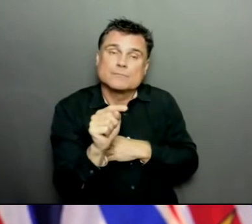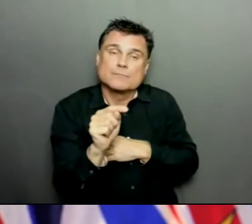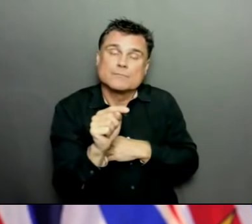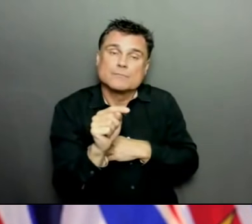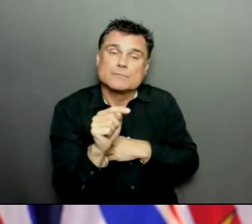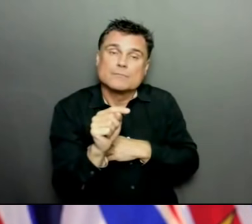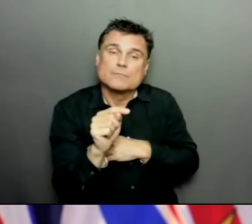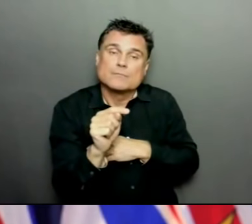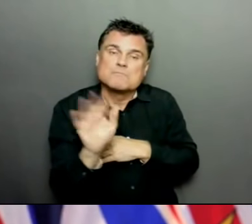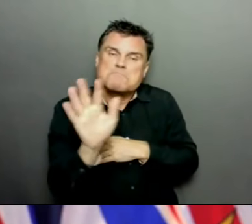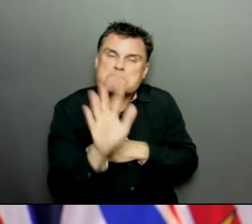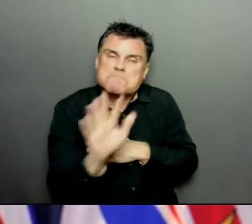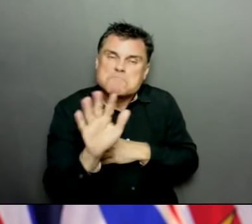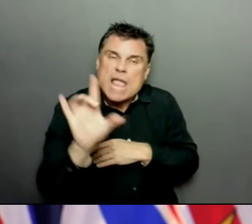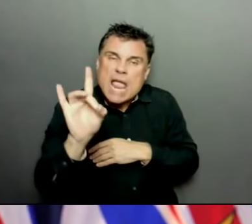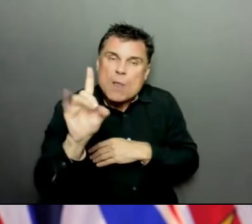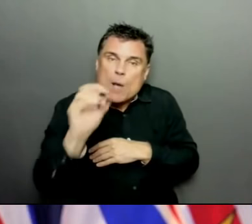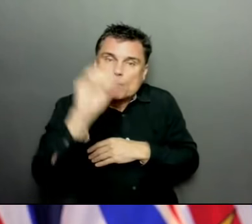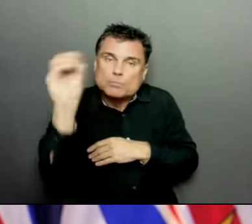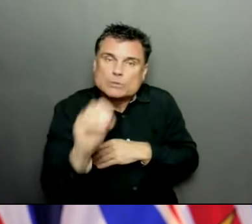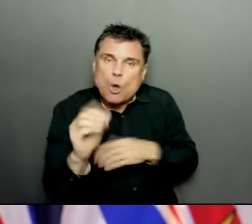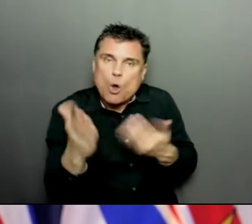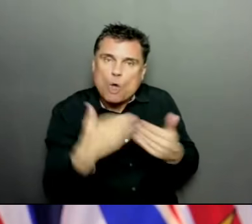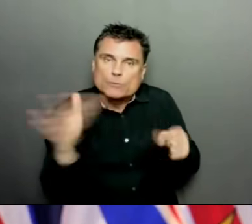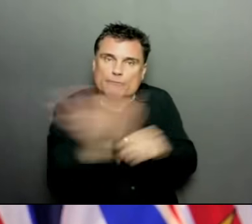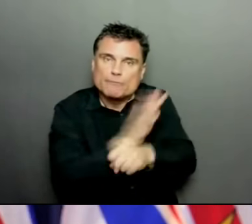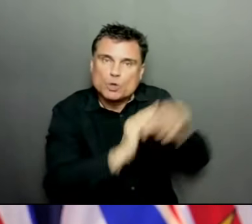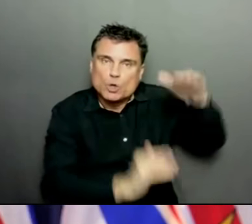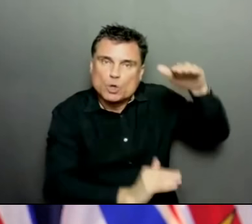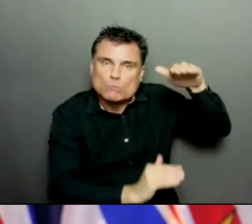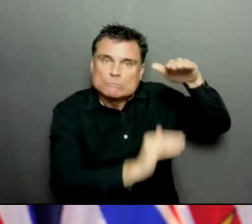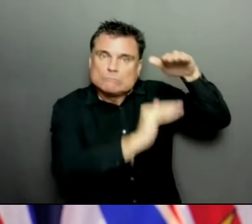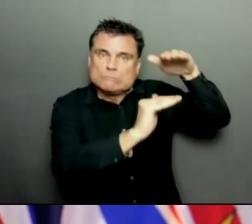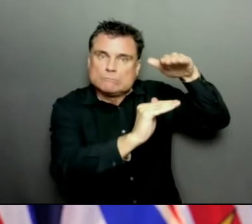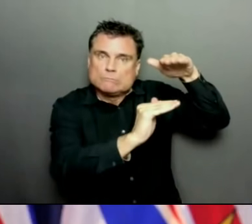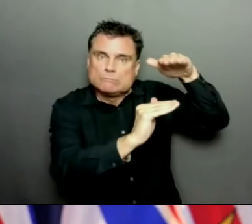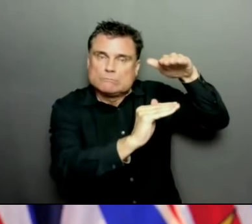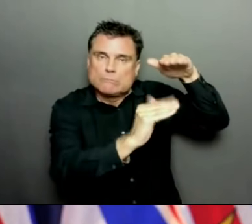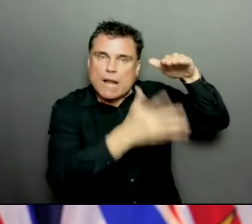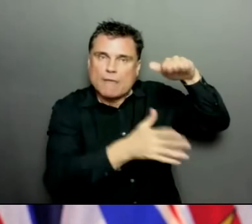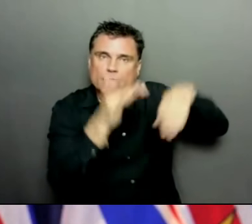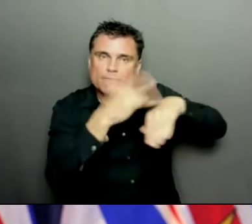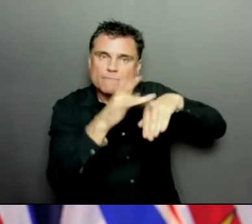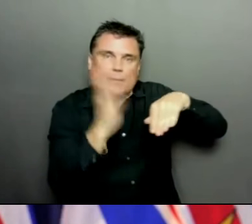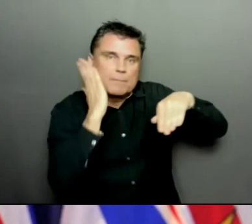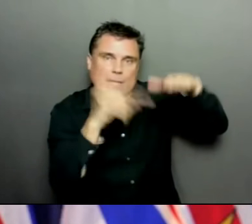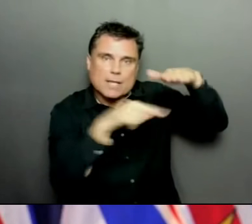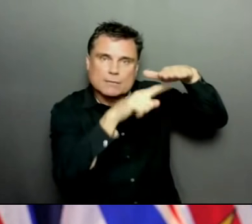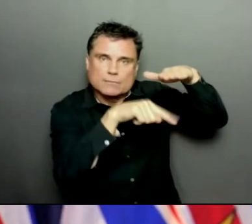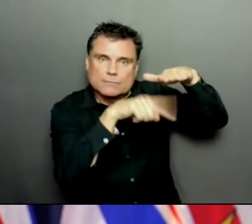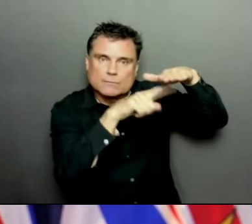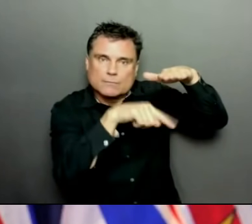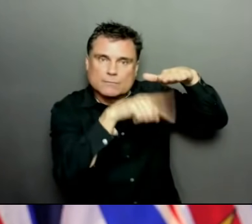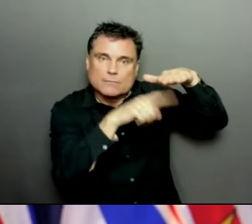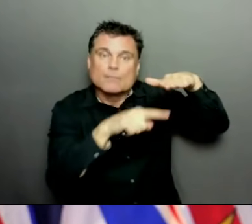of our regular base beds filled, right now, and our acute care hospitals, dramatically below the usual level of occupancy this time of